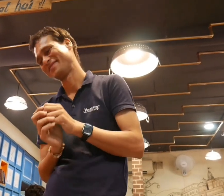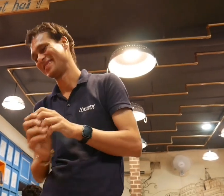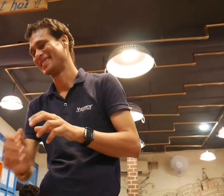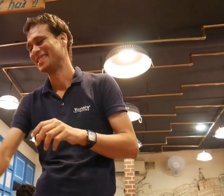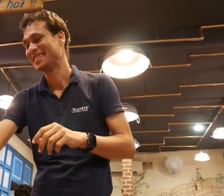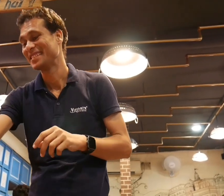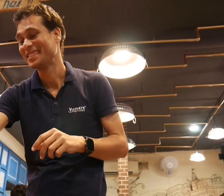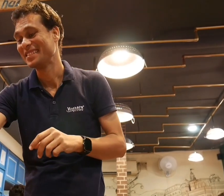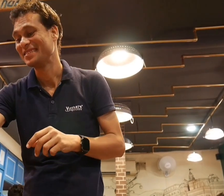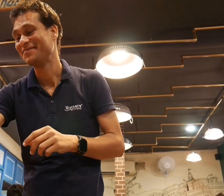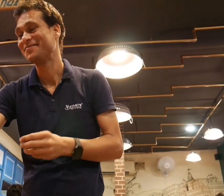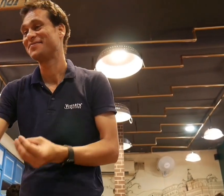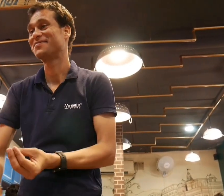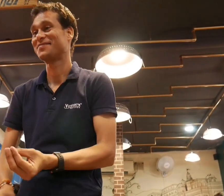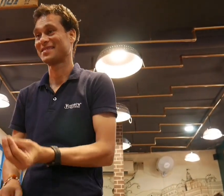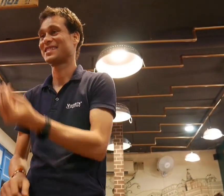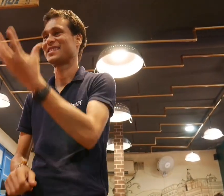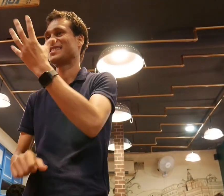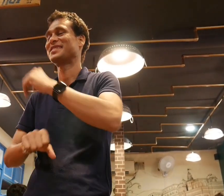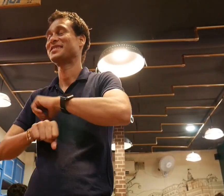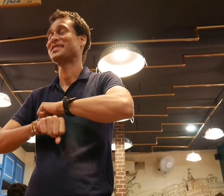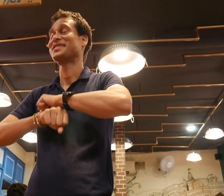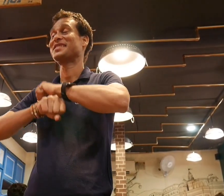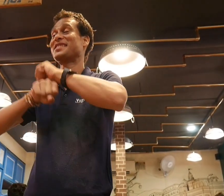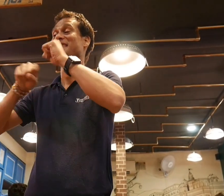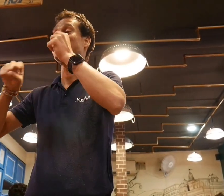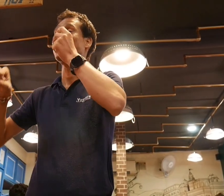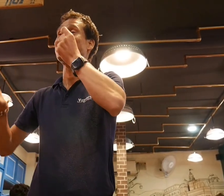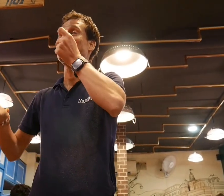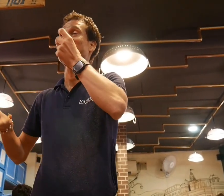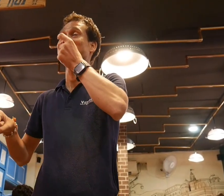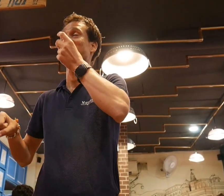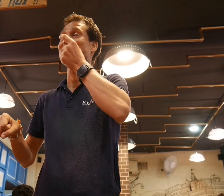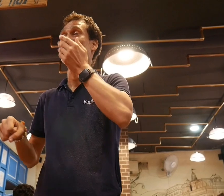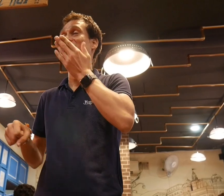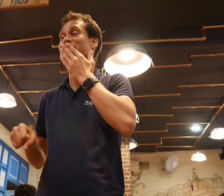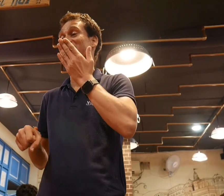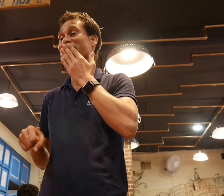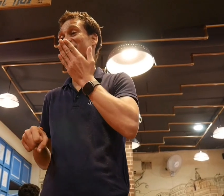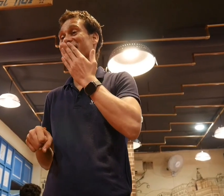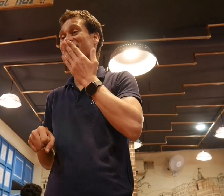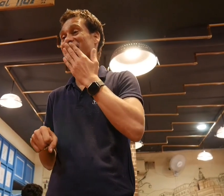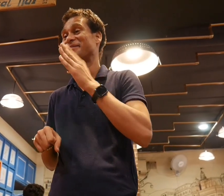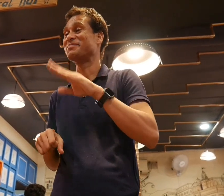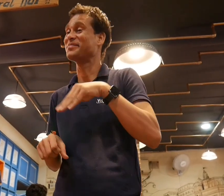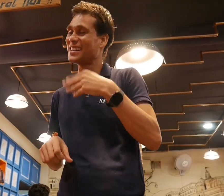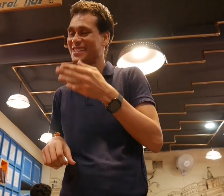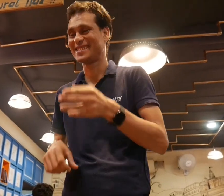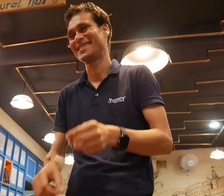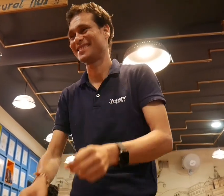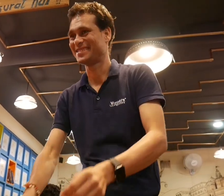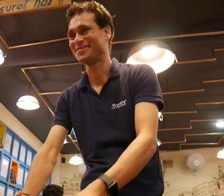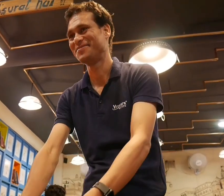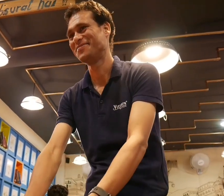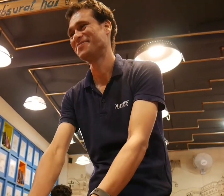Good morning, OKAY! new day and laziness